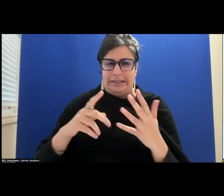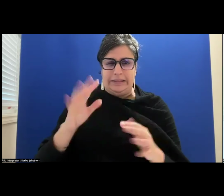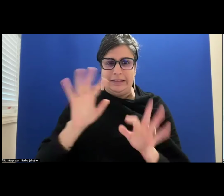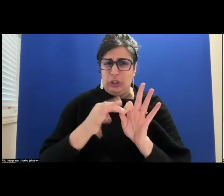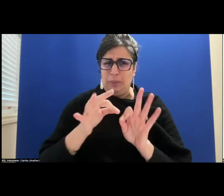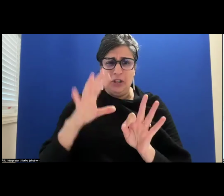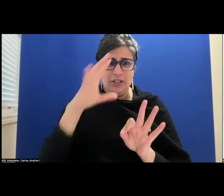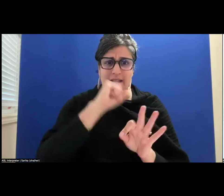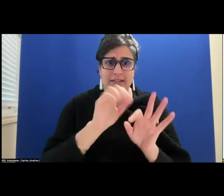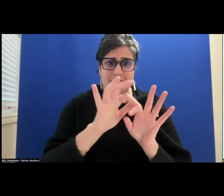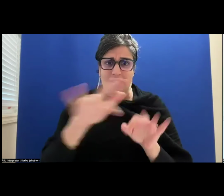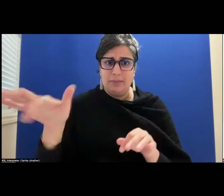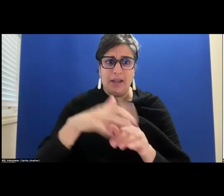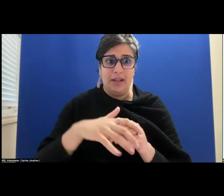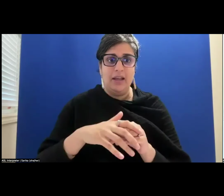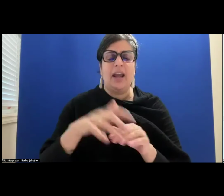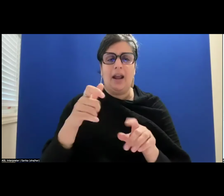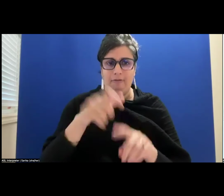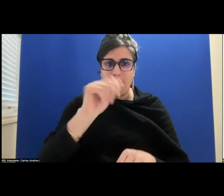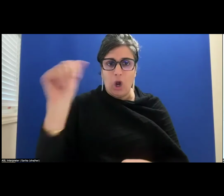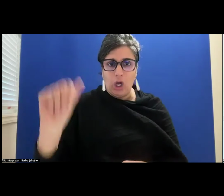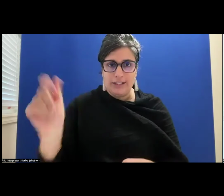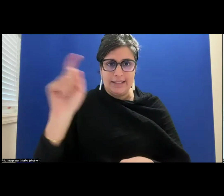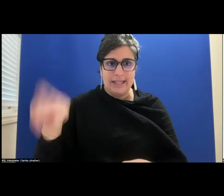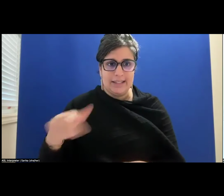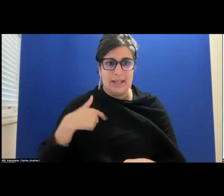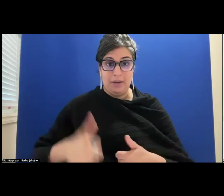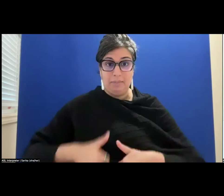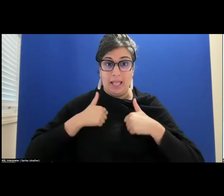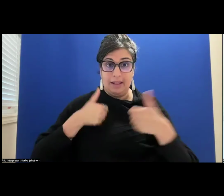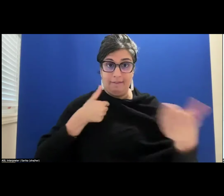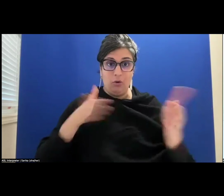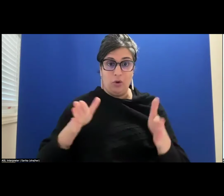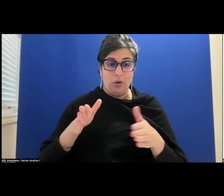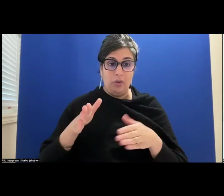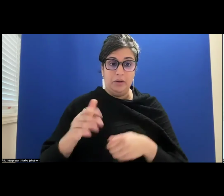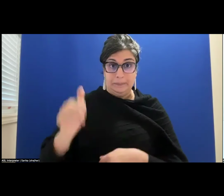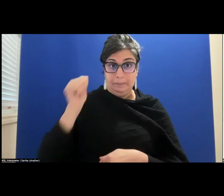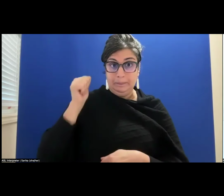I am in my living room. There are some green plants around me.